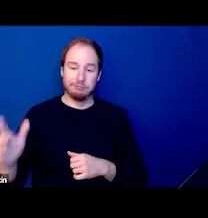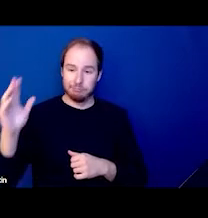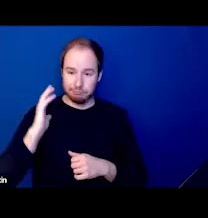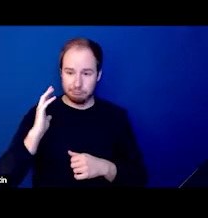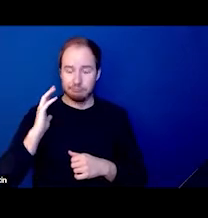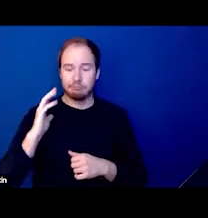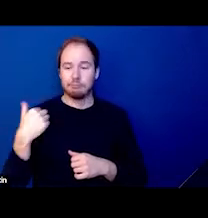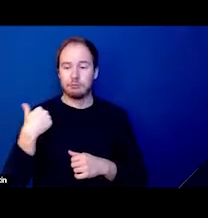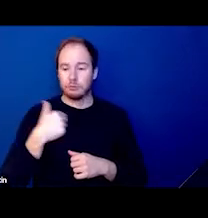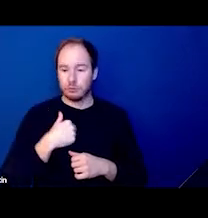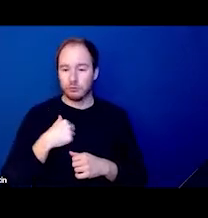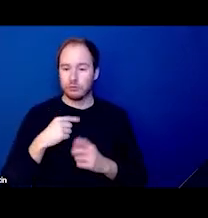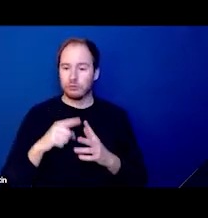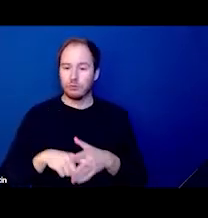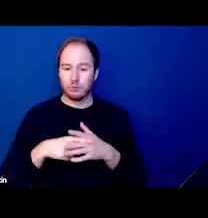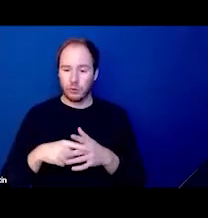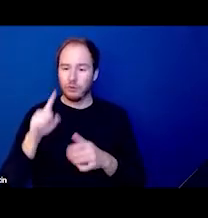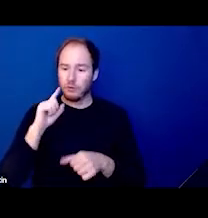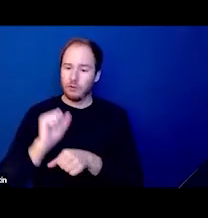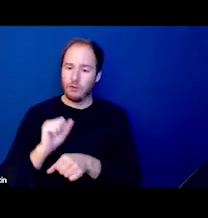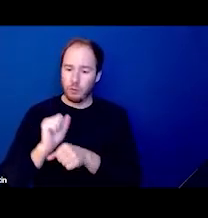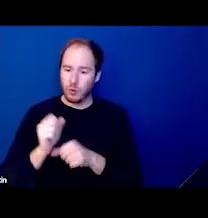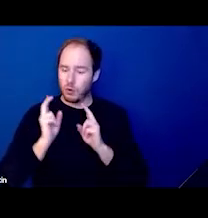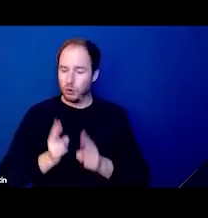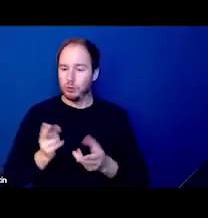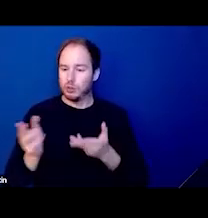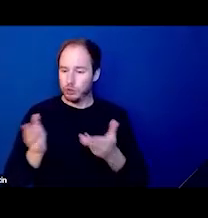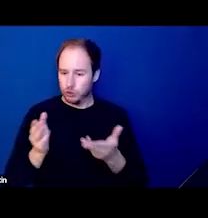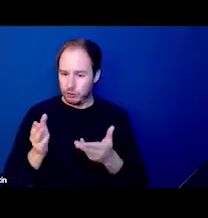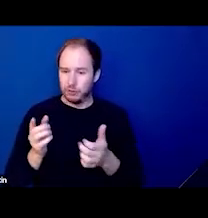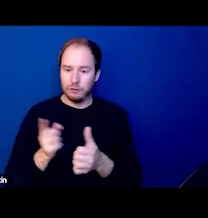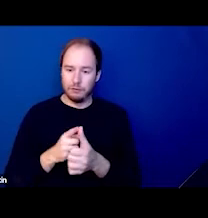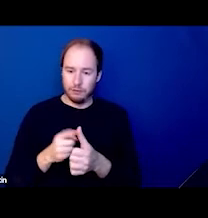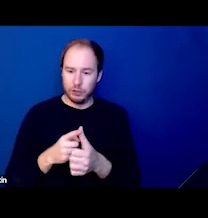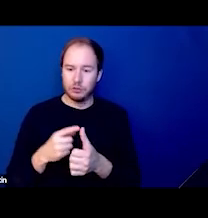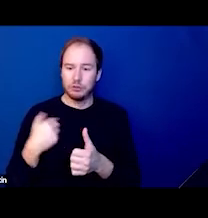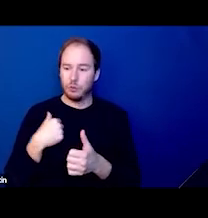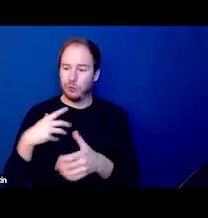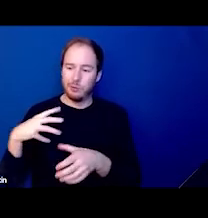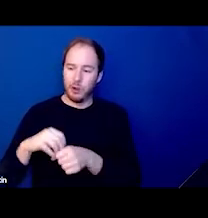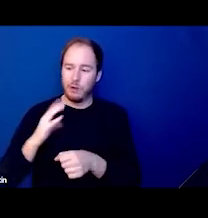We started in the Employment and Human Services track. So we were a part of our local Employment